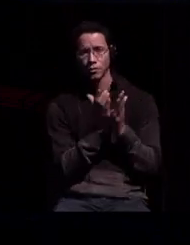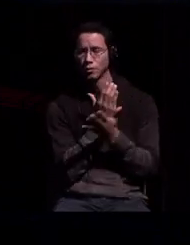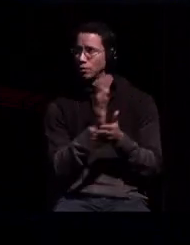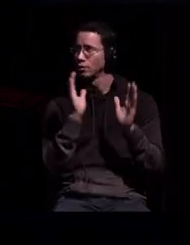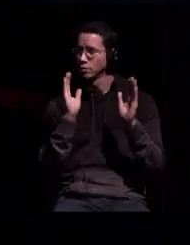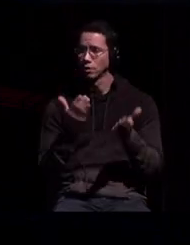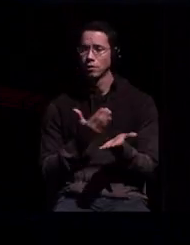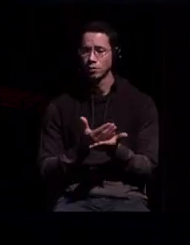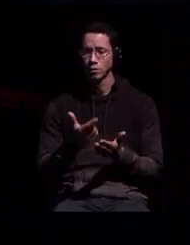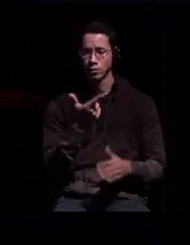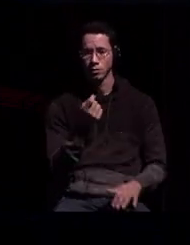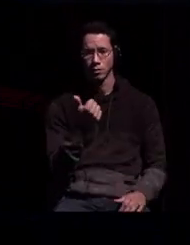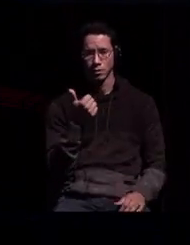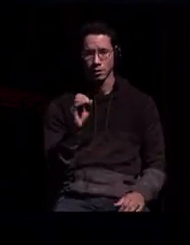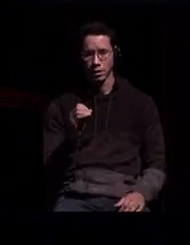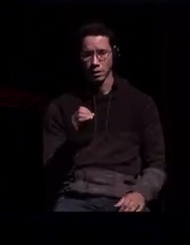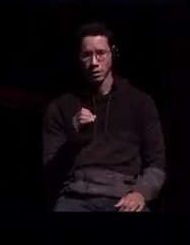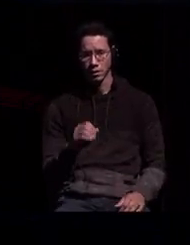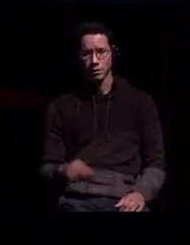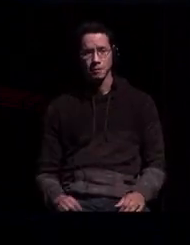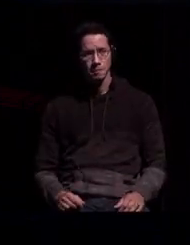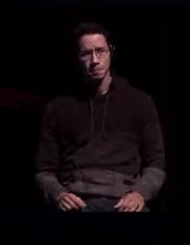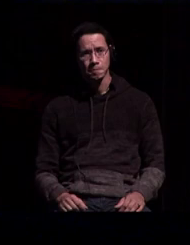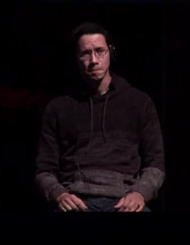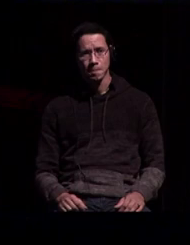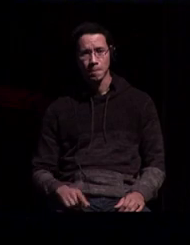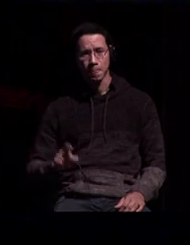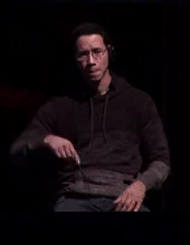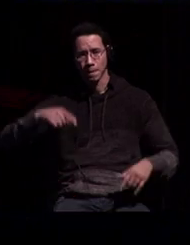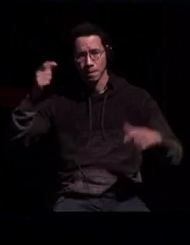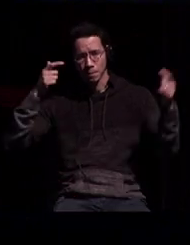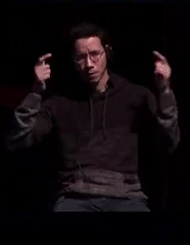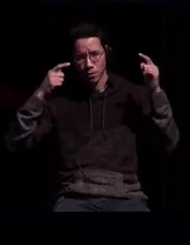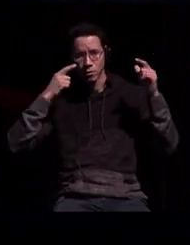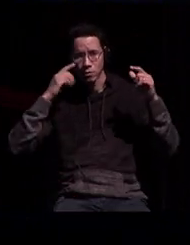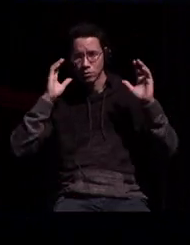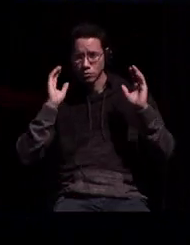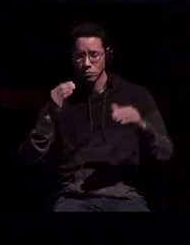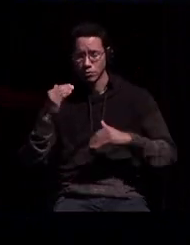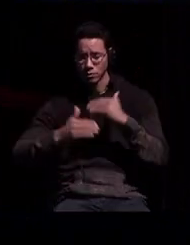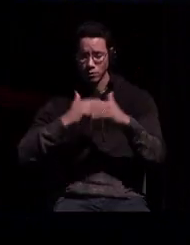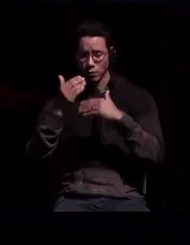a tourism gender strategy that is being well developed. The second country